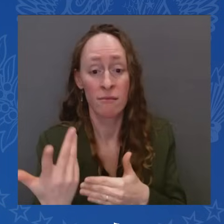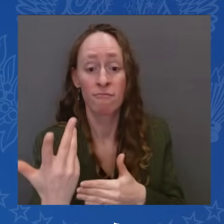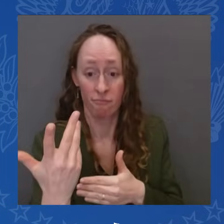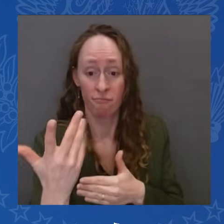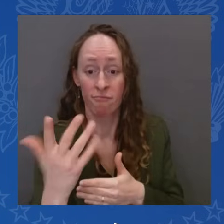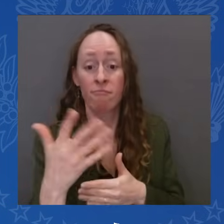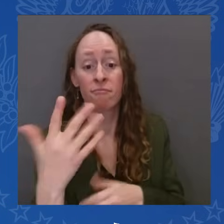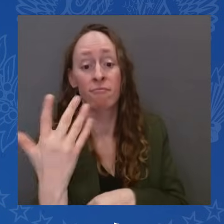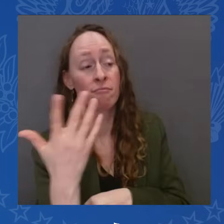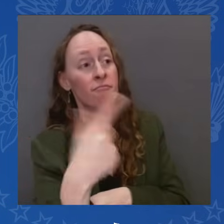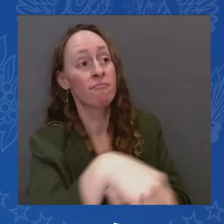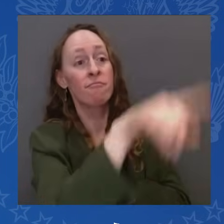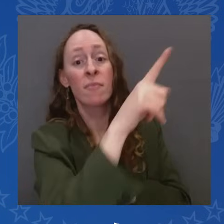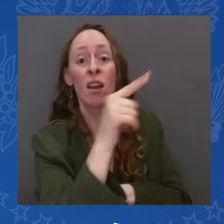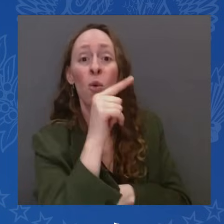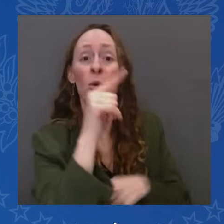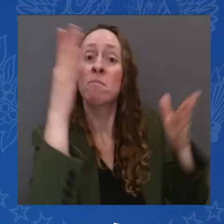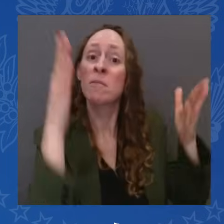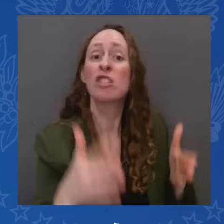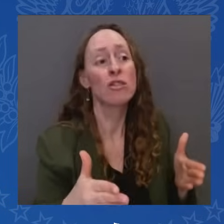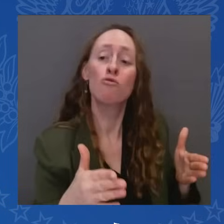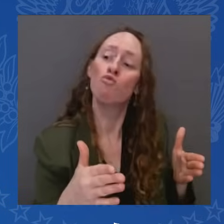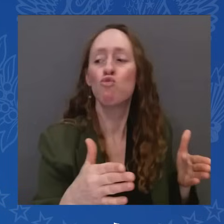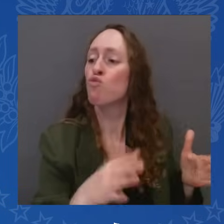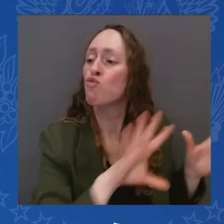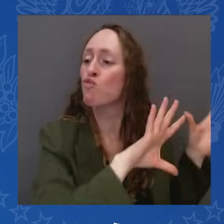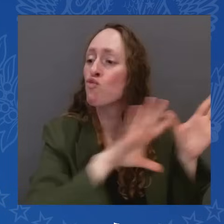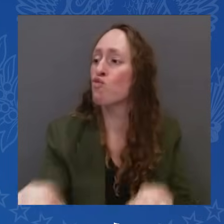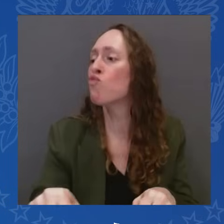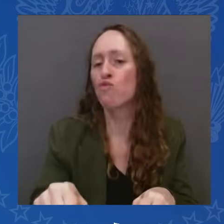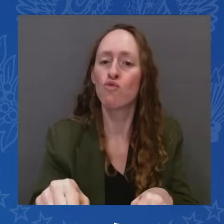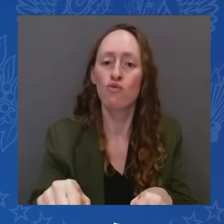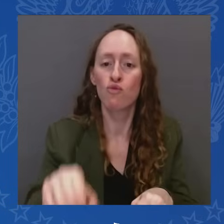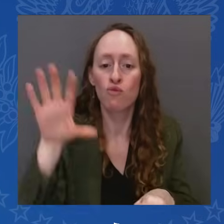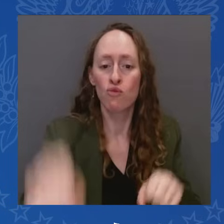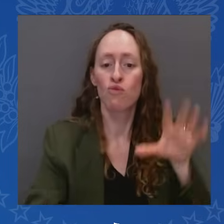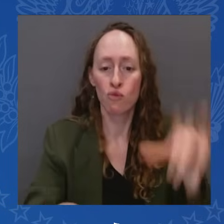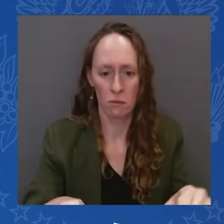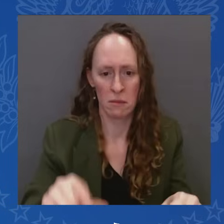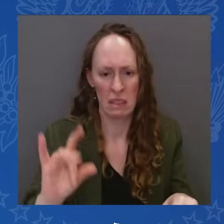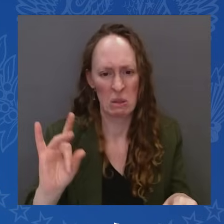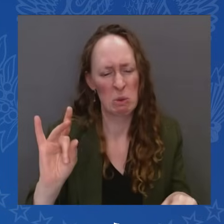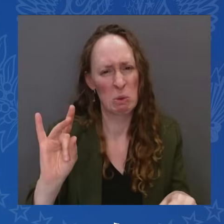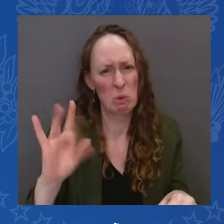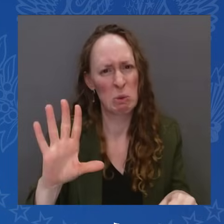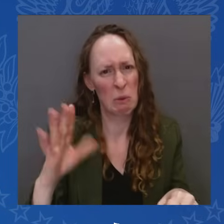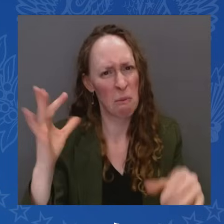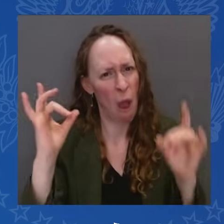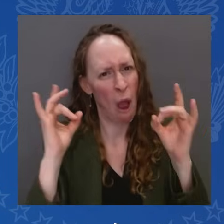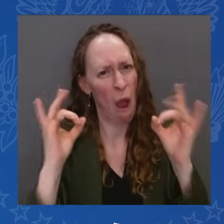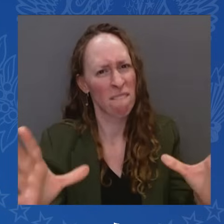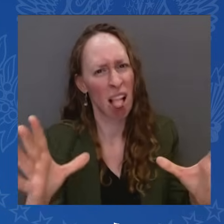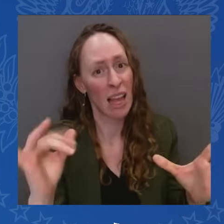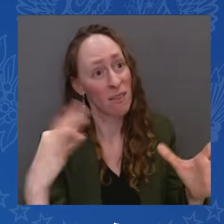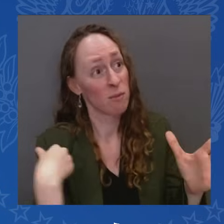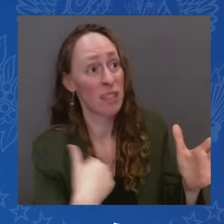Did you want me to answer the other question as well with regard to -- The Press: Yes, please.